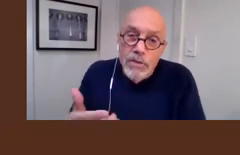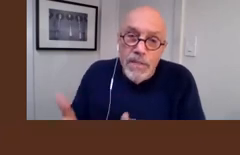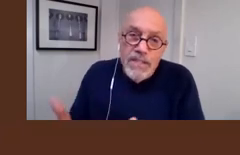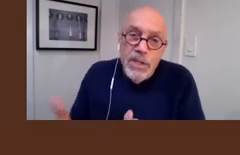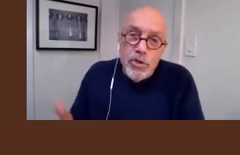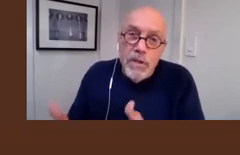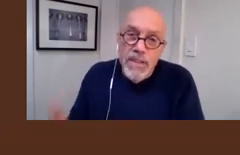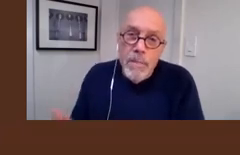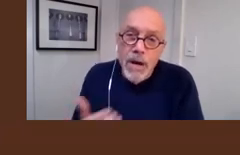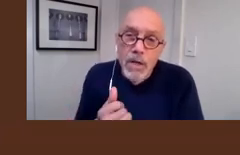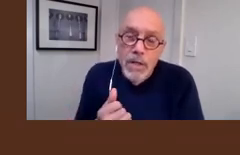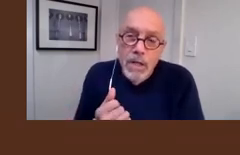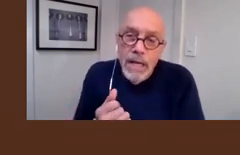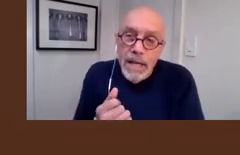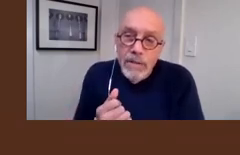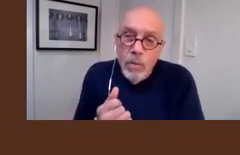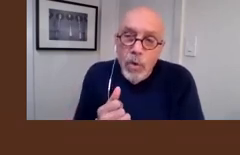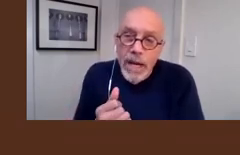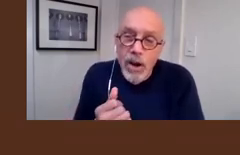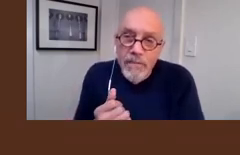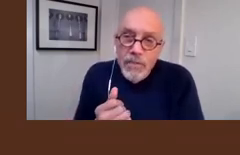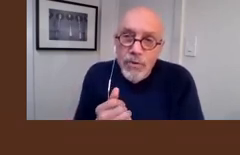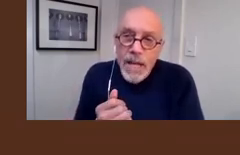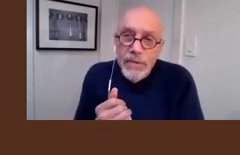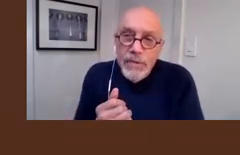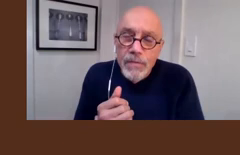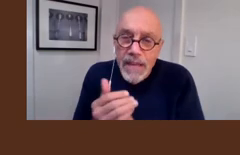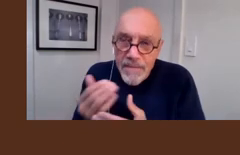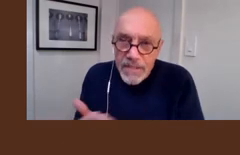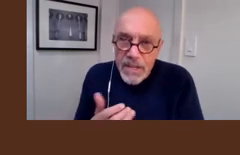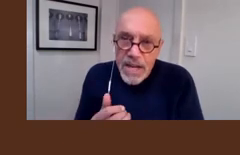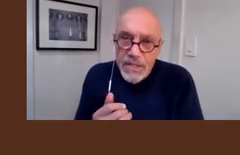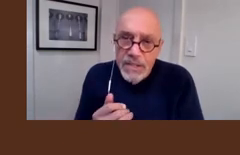these other things that you should think about, and what I often try to emphasize